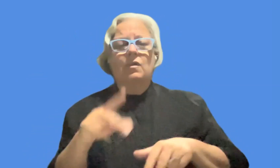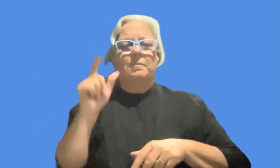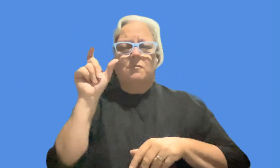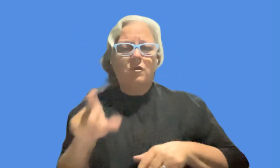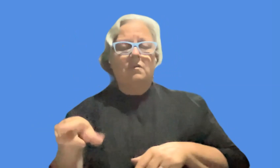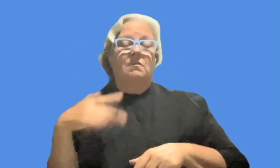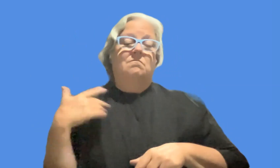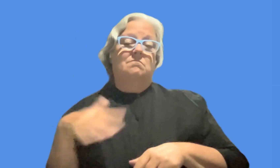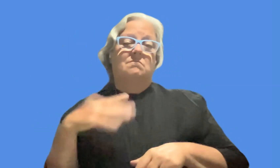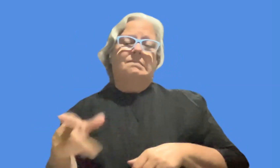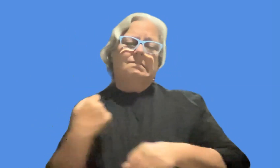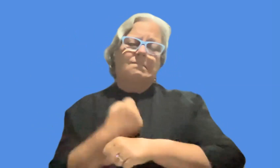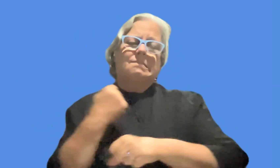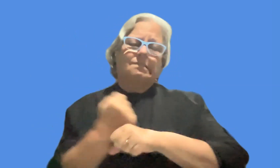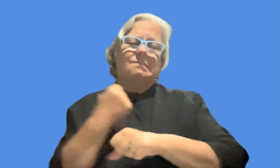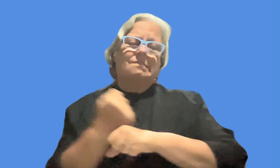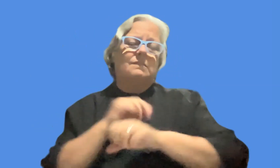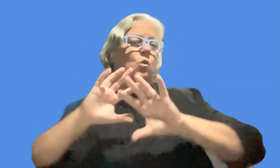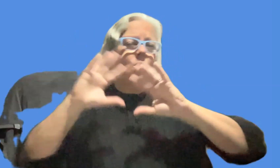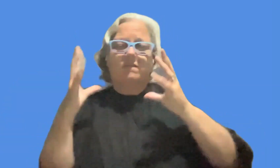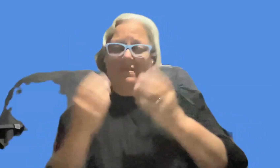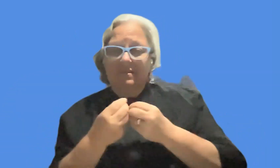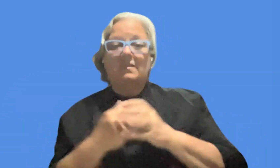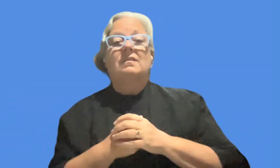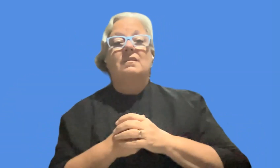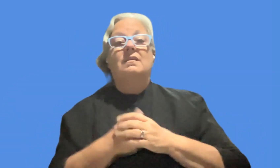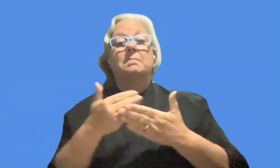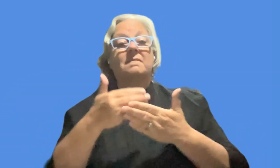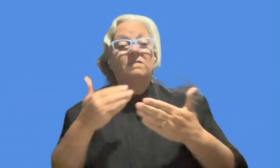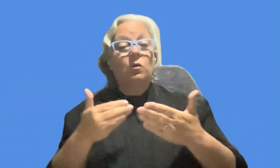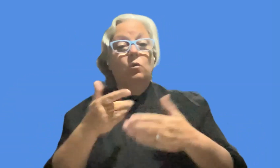captioners, to those who organized this